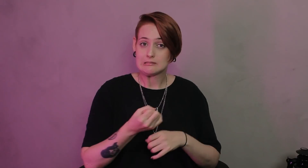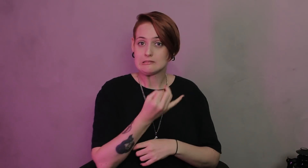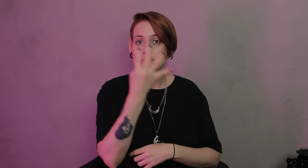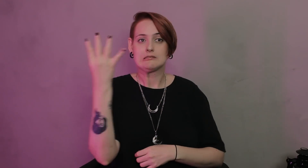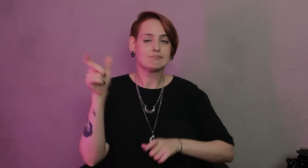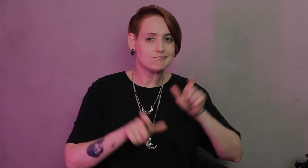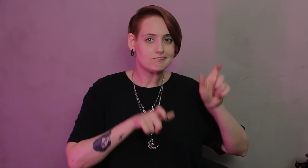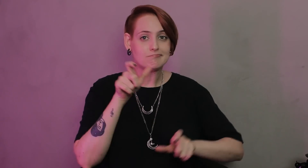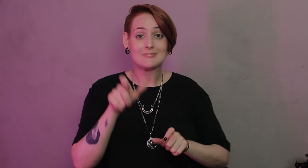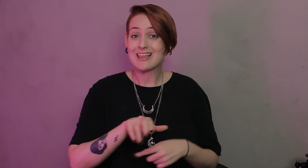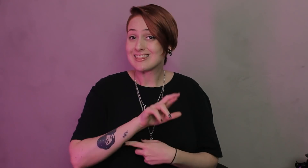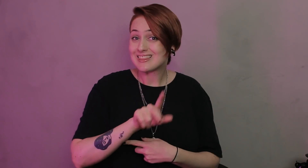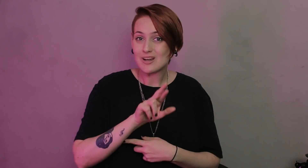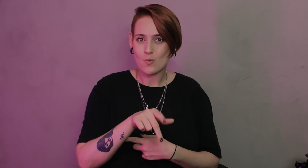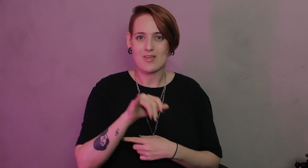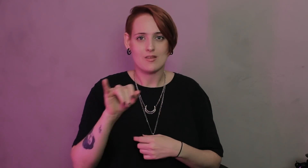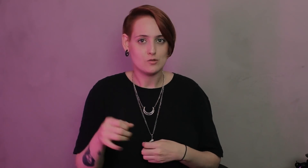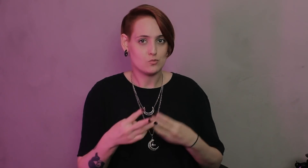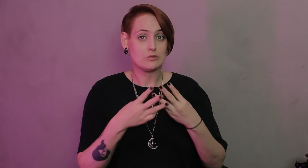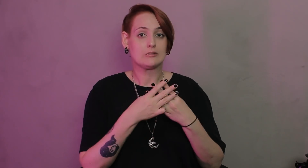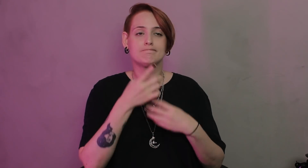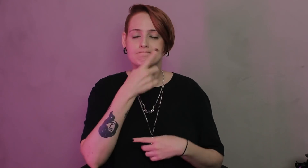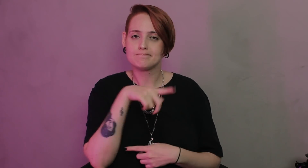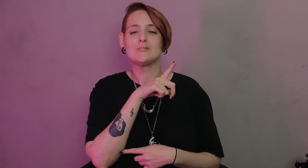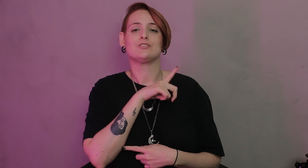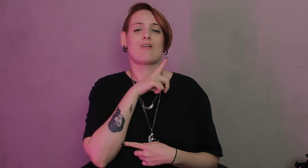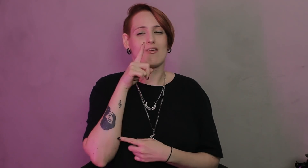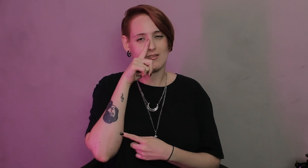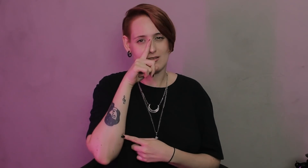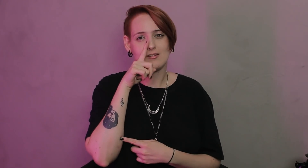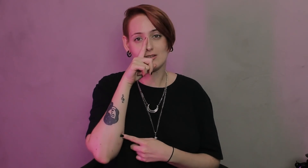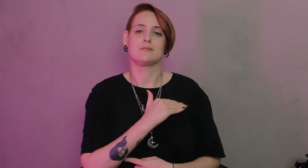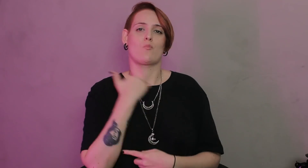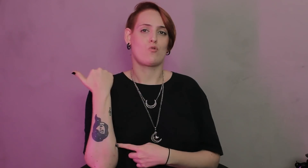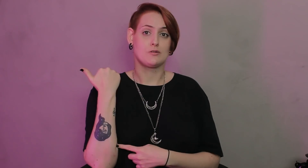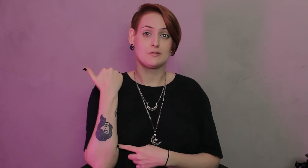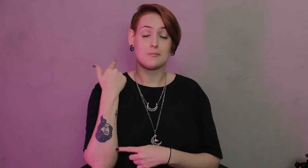because non-Jews were at risk of being executed